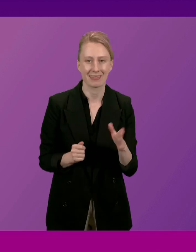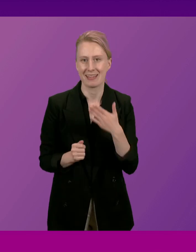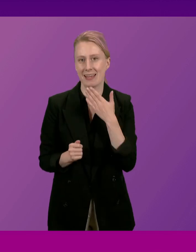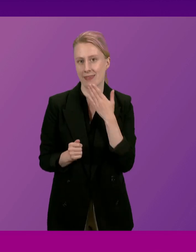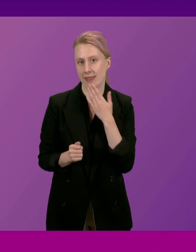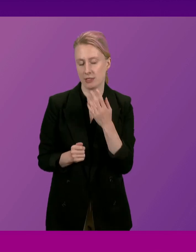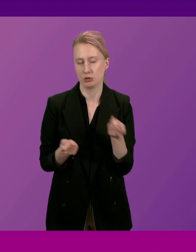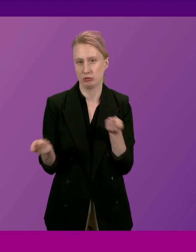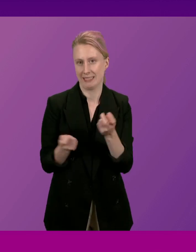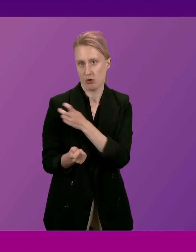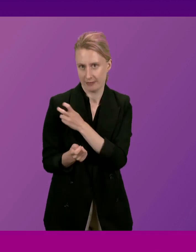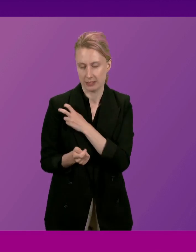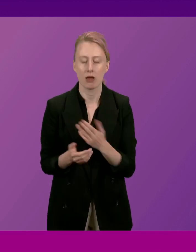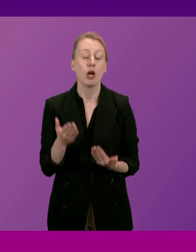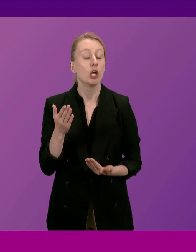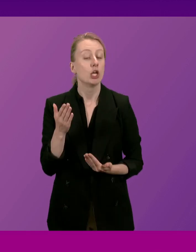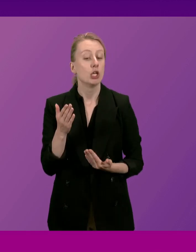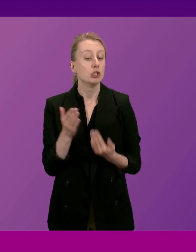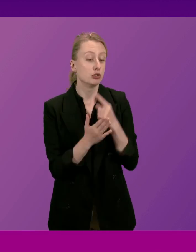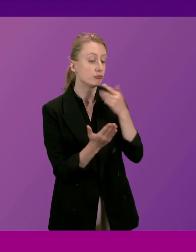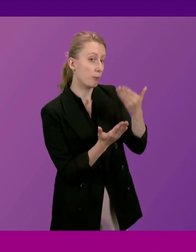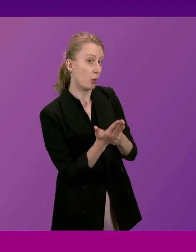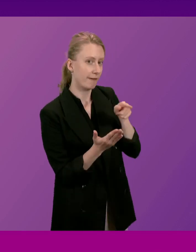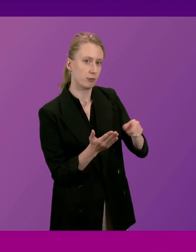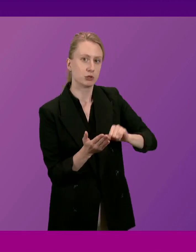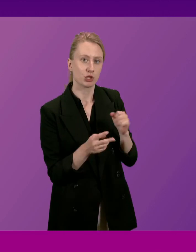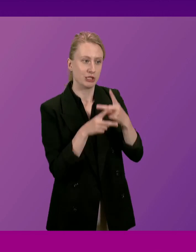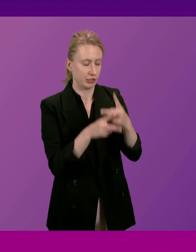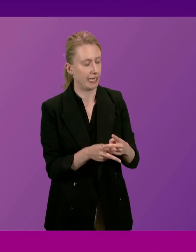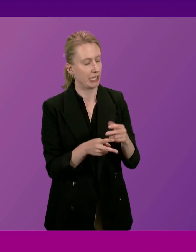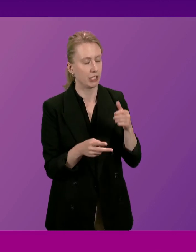A new report from Scottish Care shows the immense contribution of immigration to